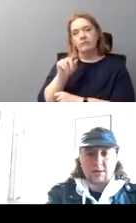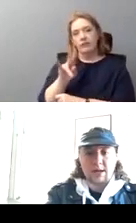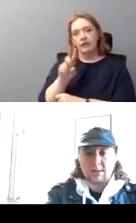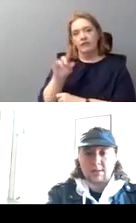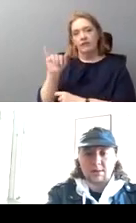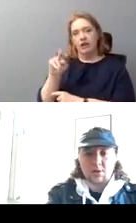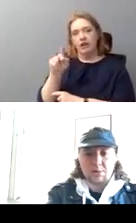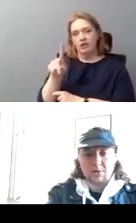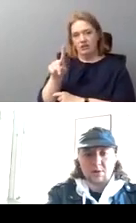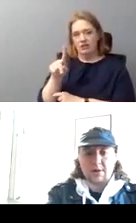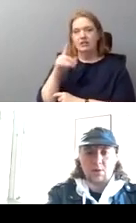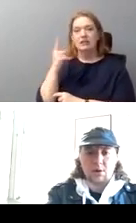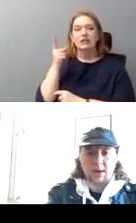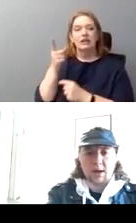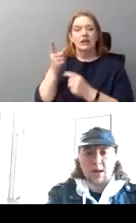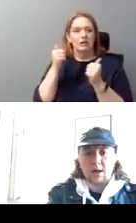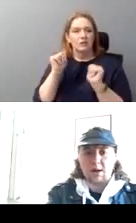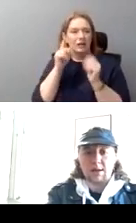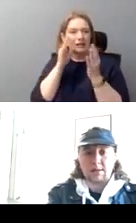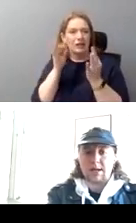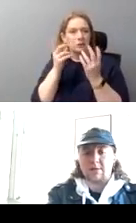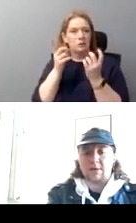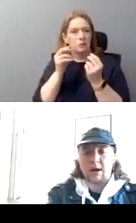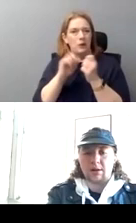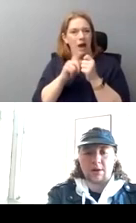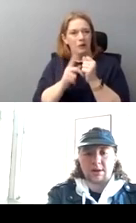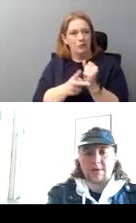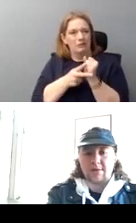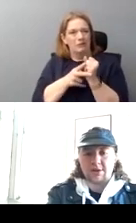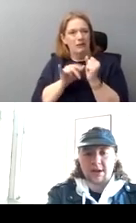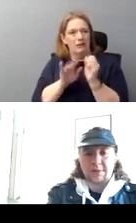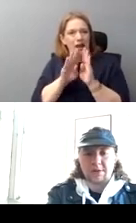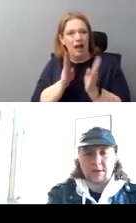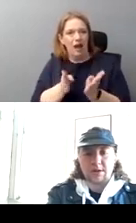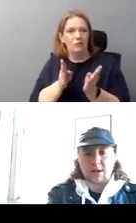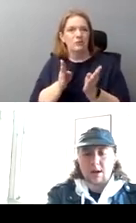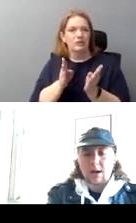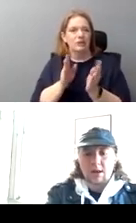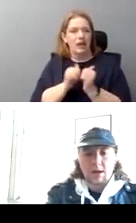had to consider when preserving the work that is the David Ireland house at 500 Capp Street. They